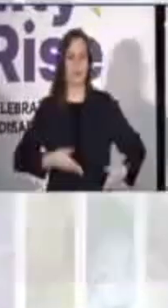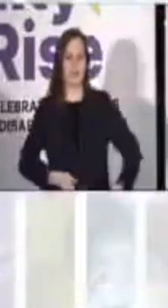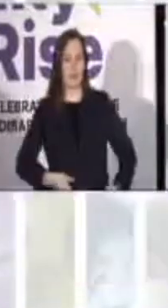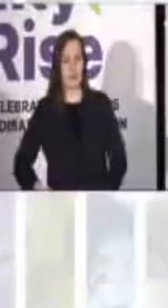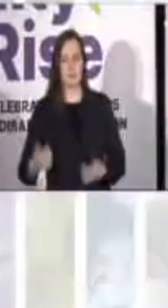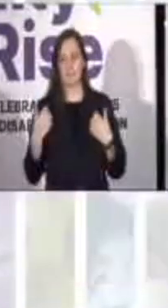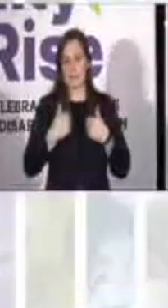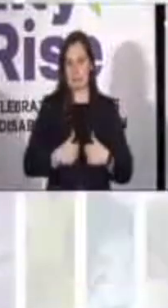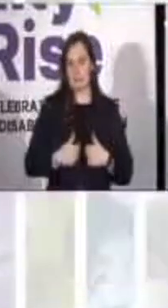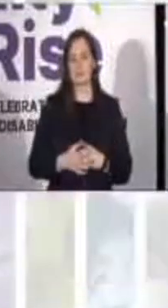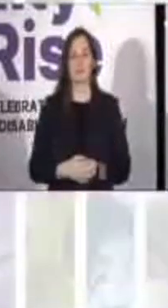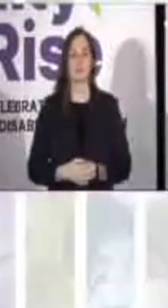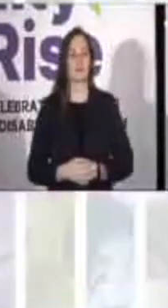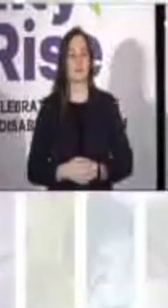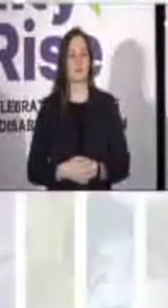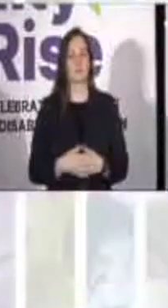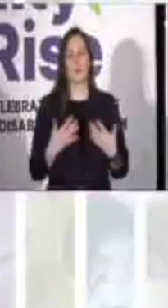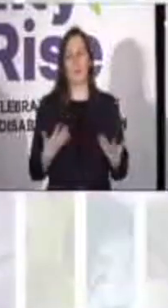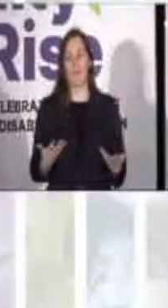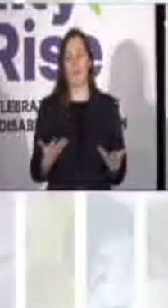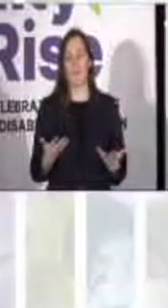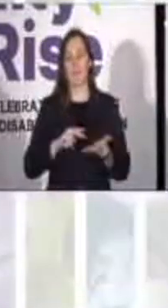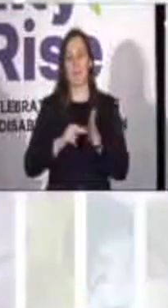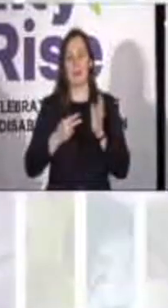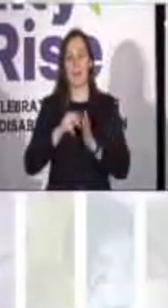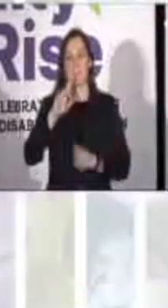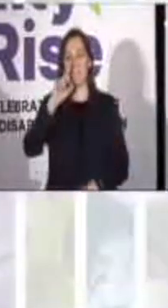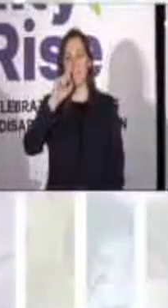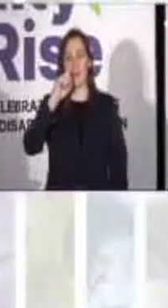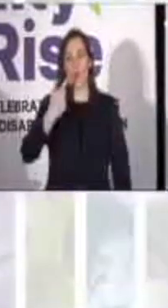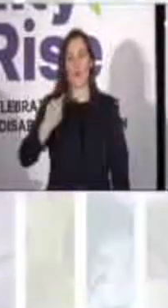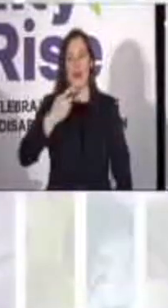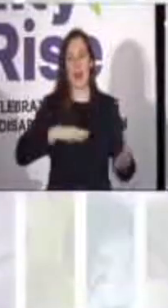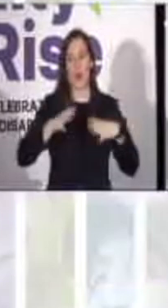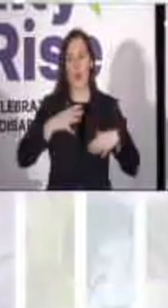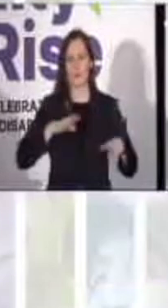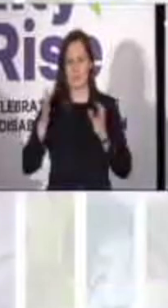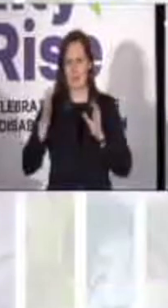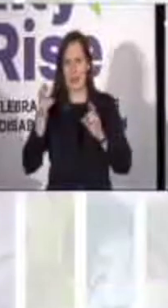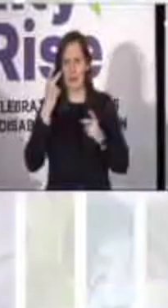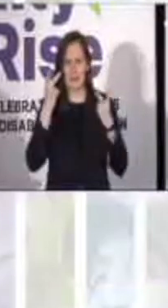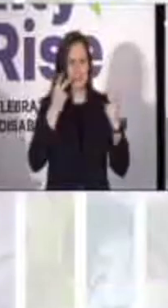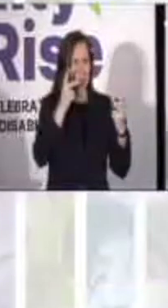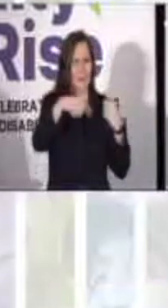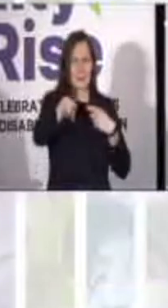OTHERWISE KNOWN AS A REALLY BORING OUTFIT COMPARED TO WHAT EVERYBODY ELSE IS WEARING TODAY.